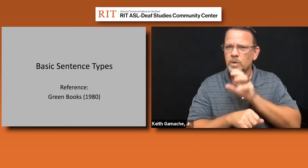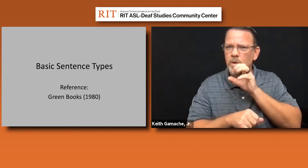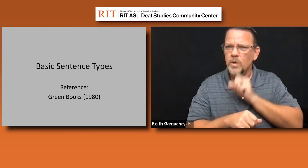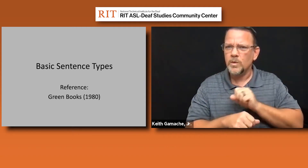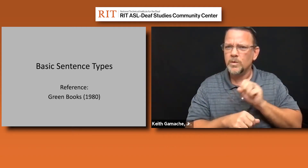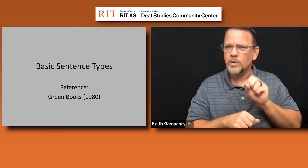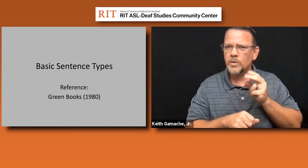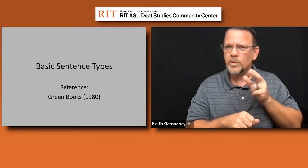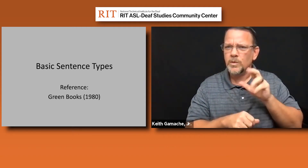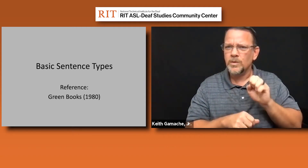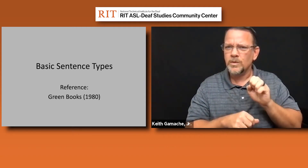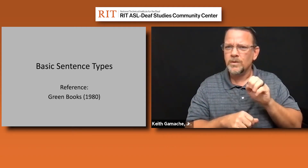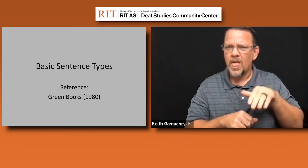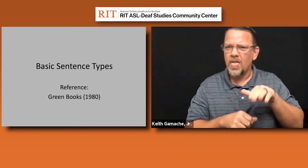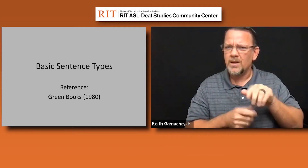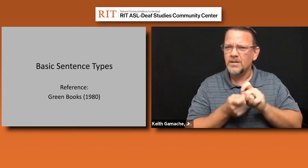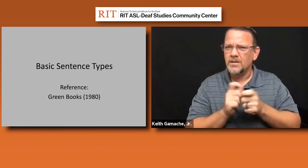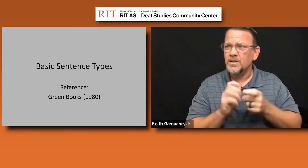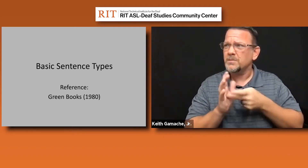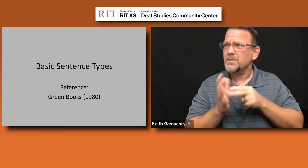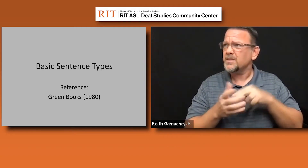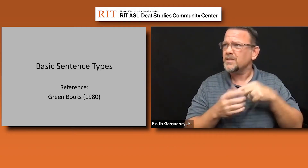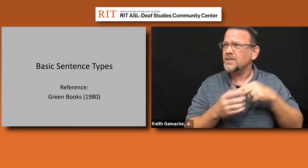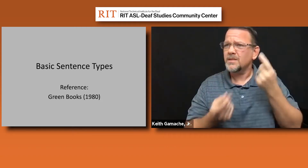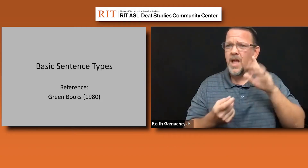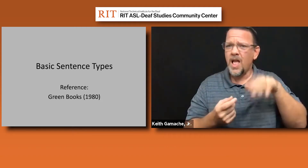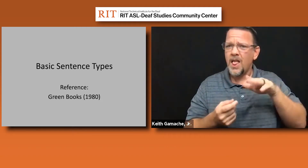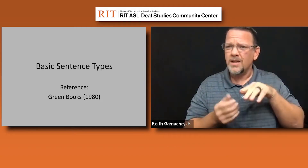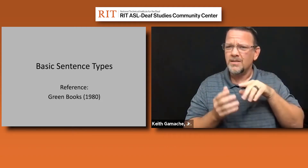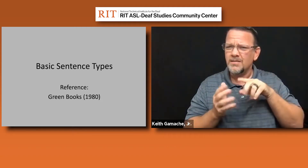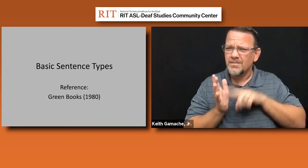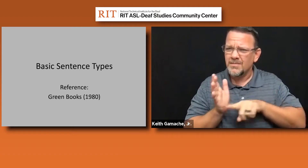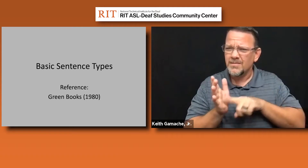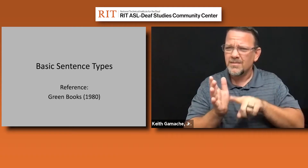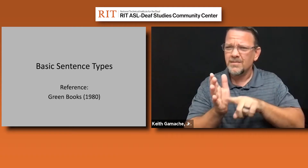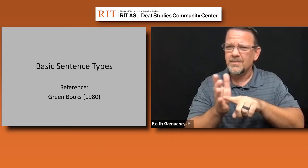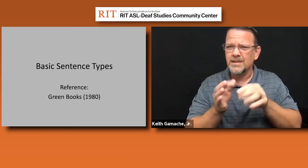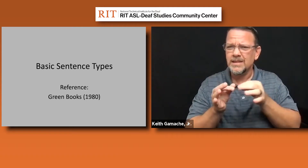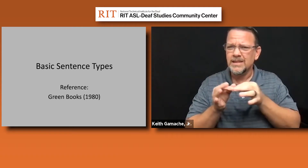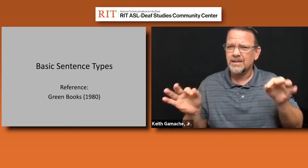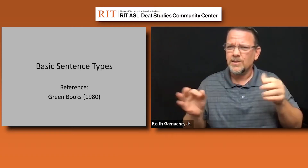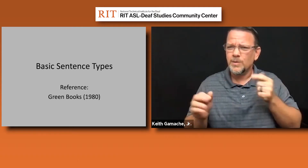as a source, and there's not been any current research--